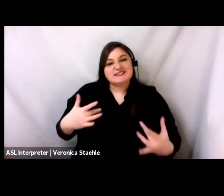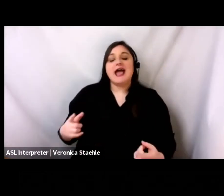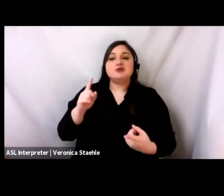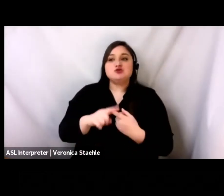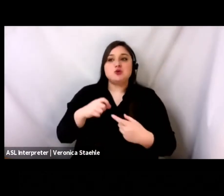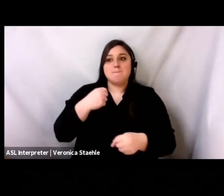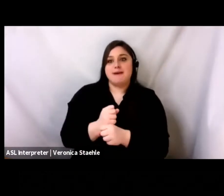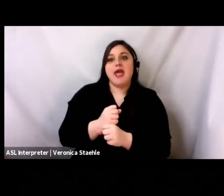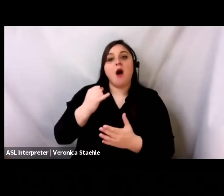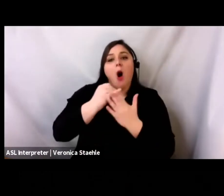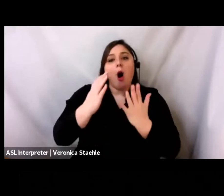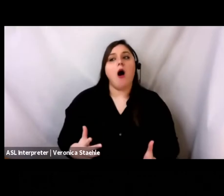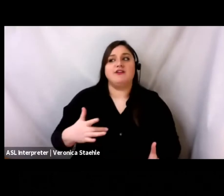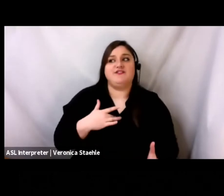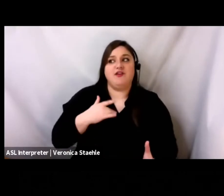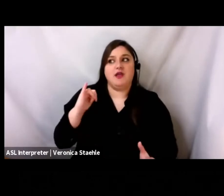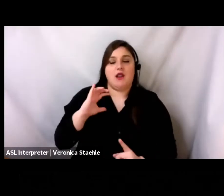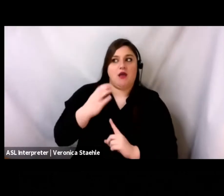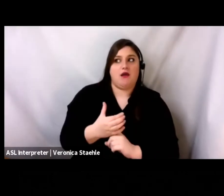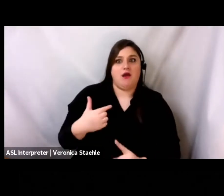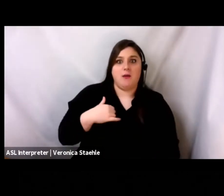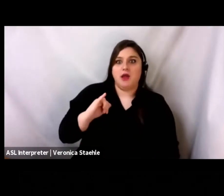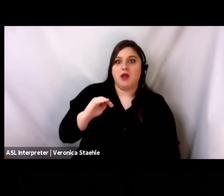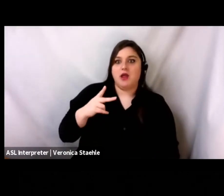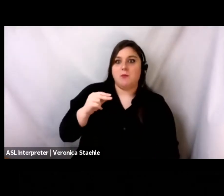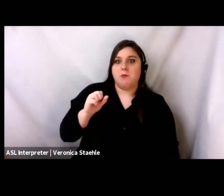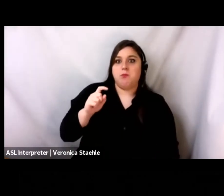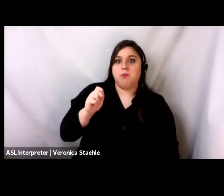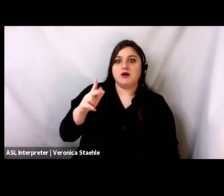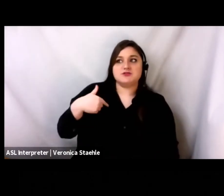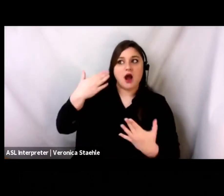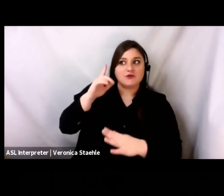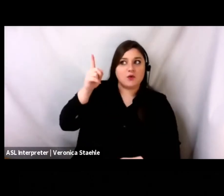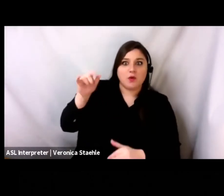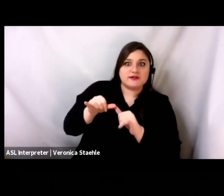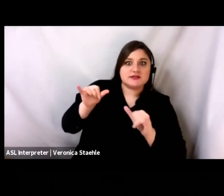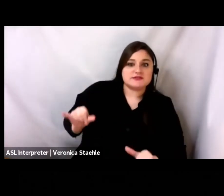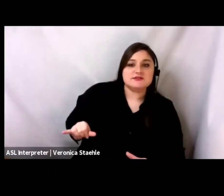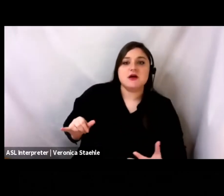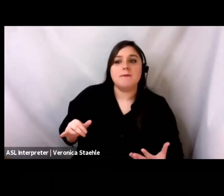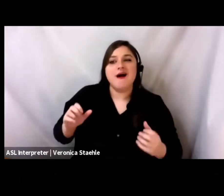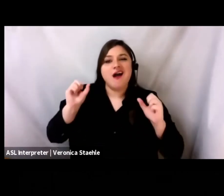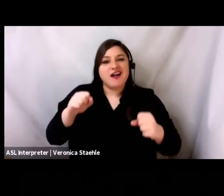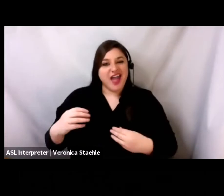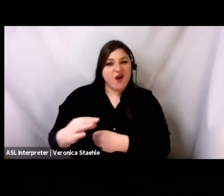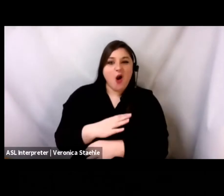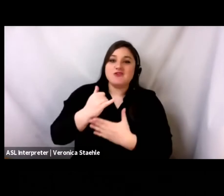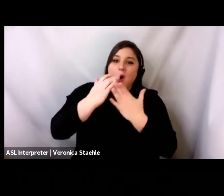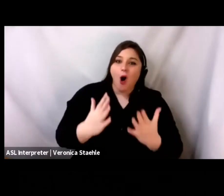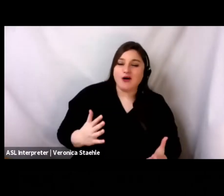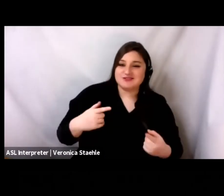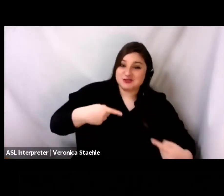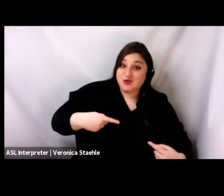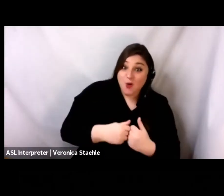Right? Not a helpful duo when it comes to mental health to sustainability to flourishing.